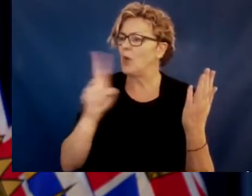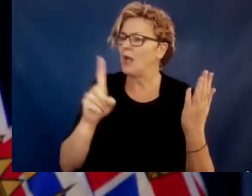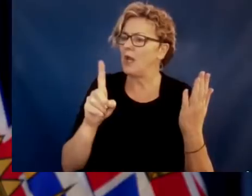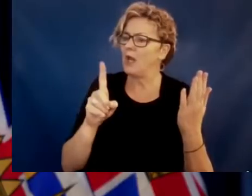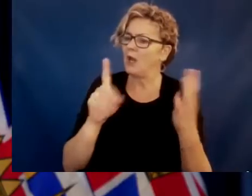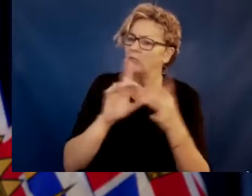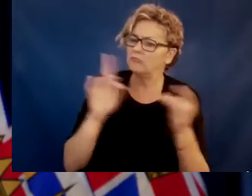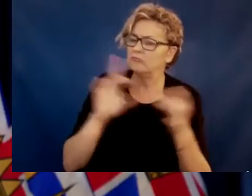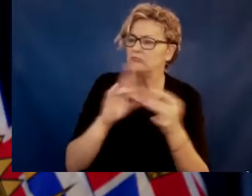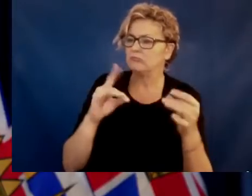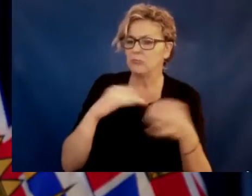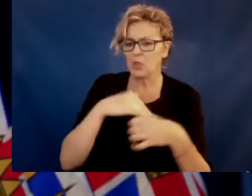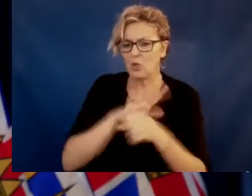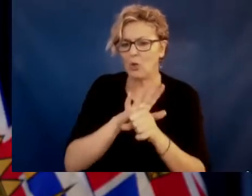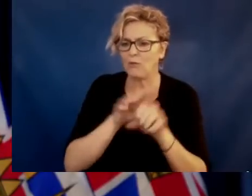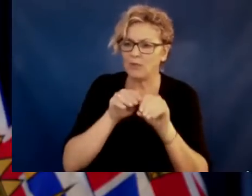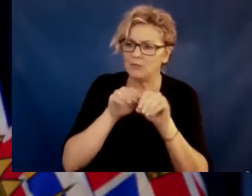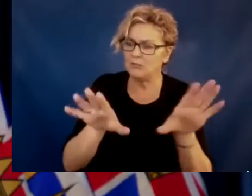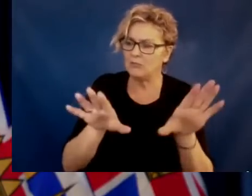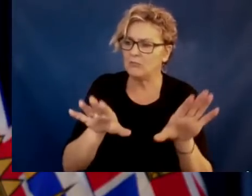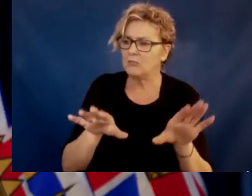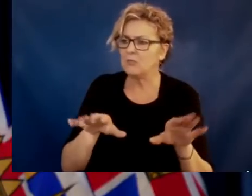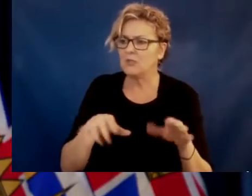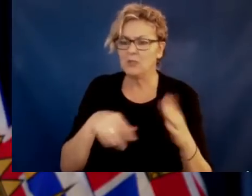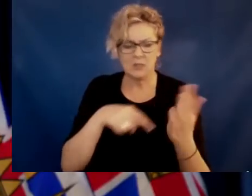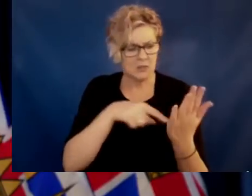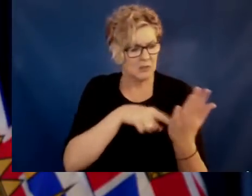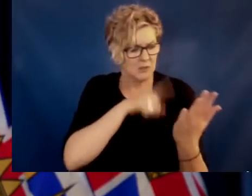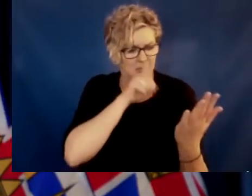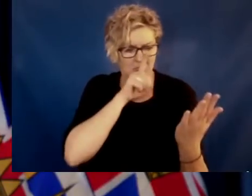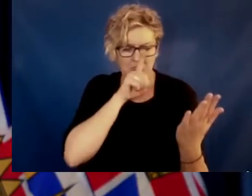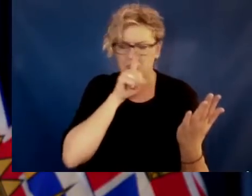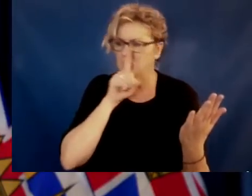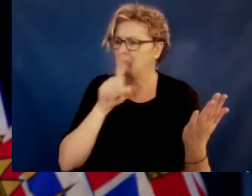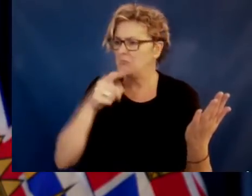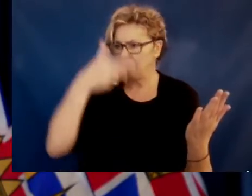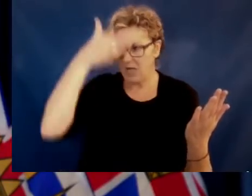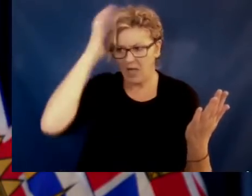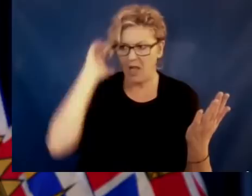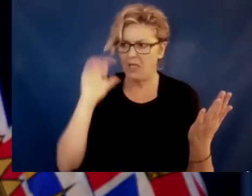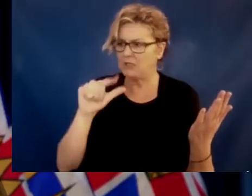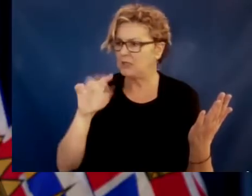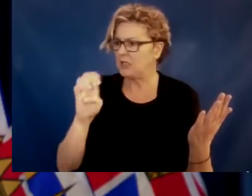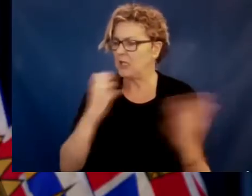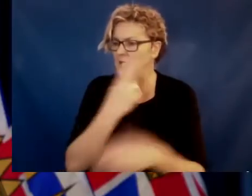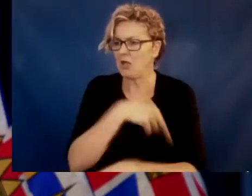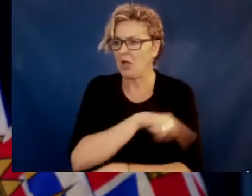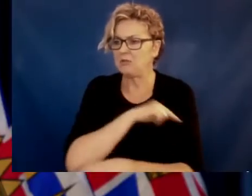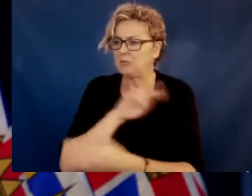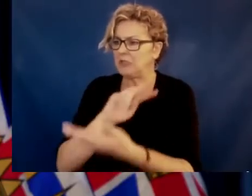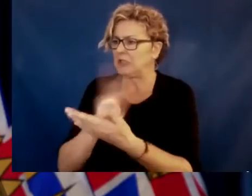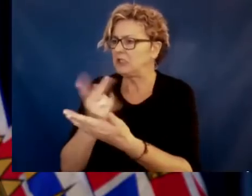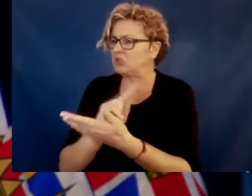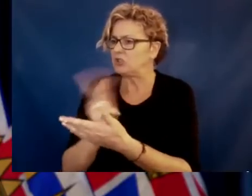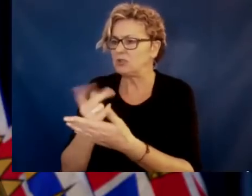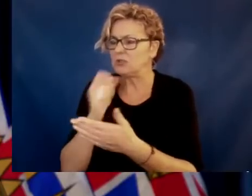facility, would be managed by Vancouver Coastal Health, and outbreaks are